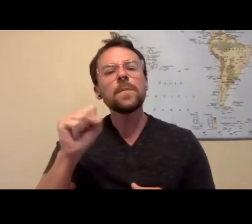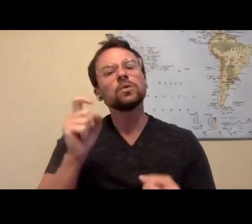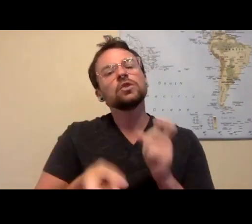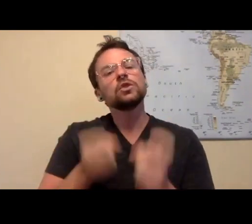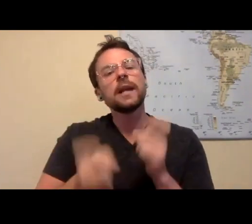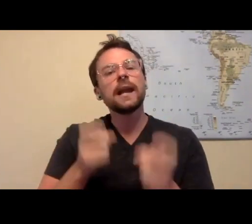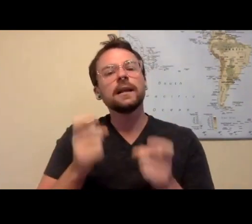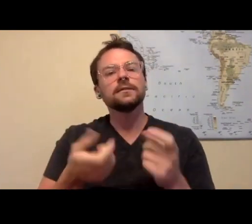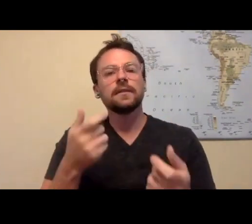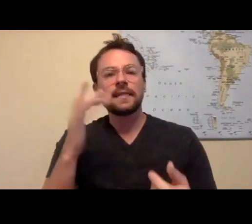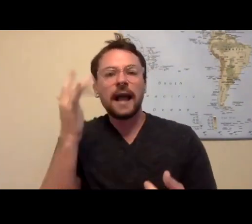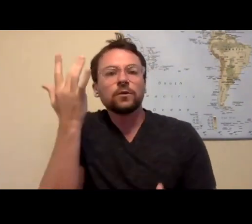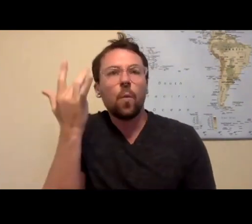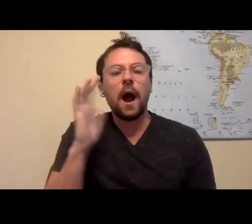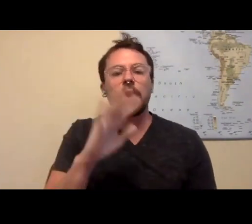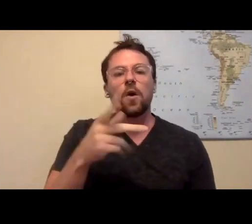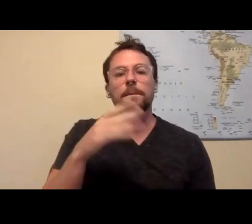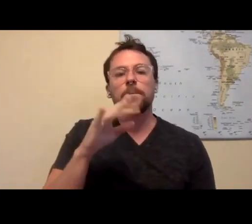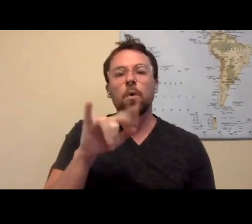don't want to go through puberty twice.